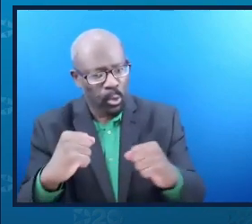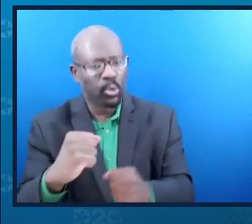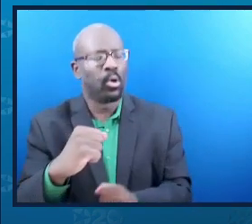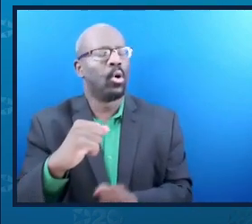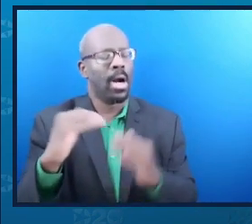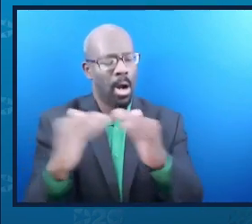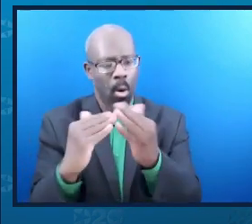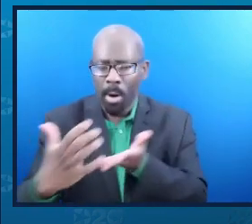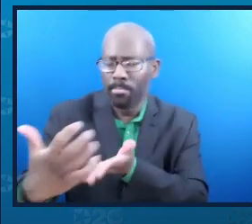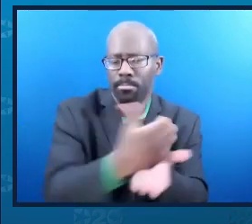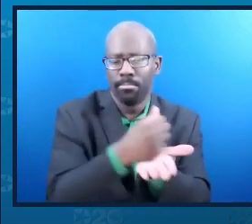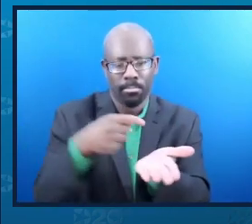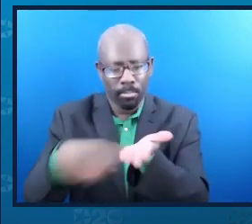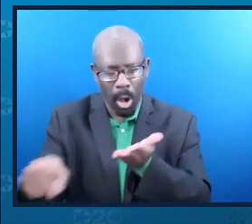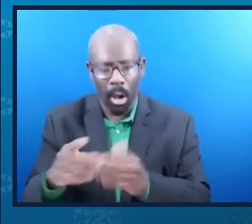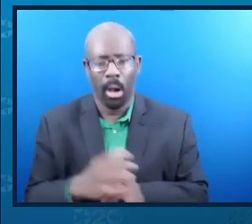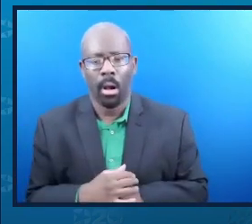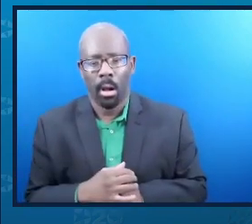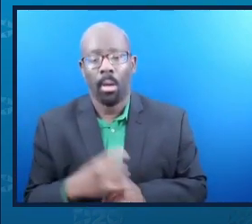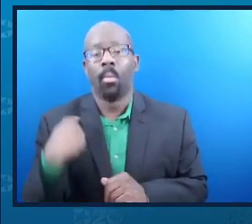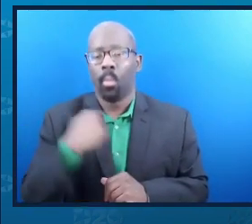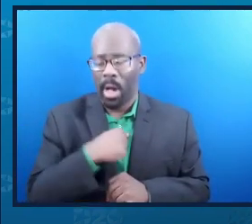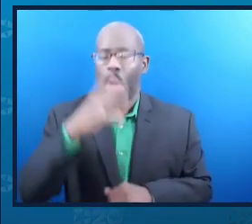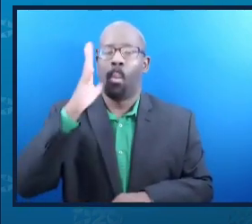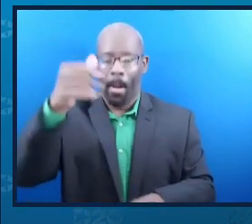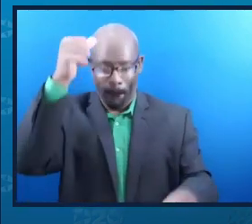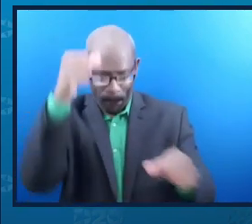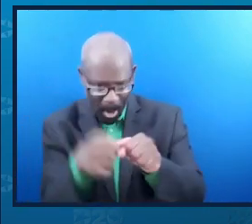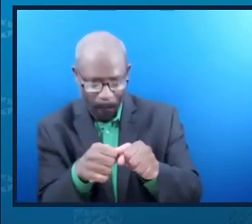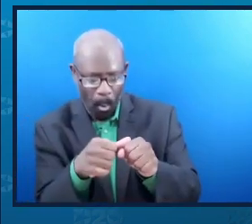TRUMP. WE WILL